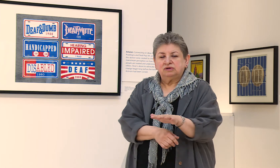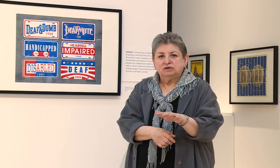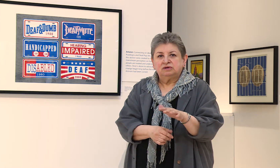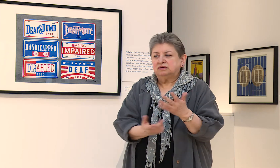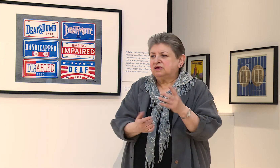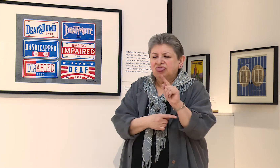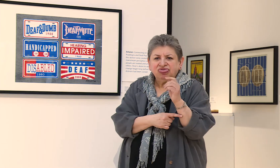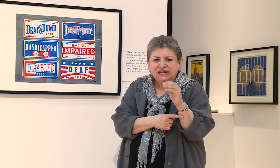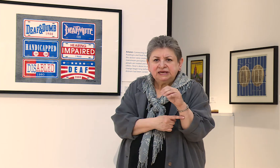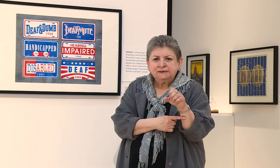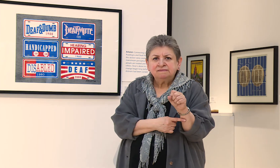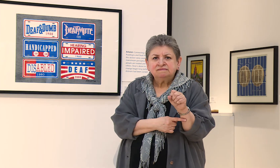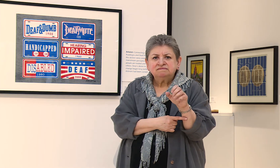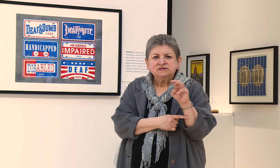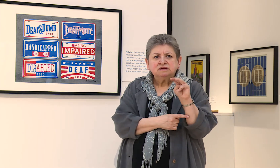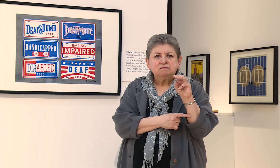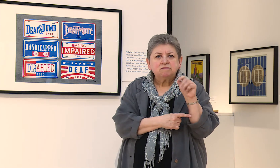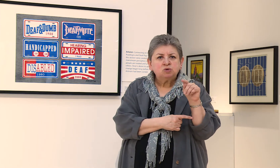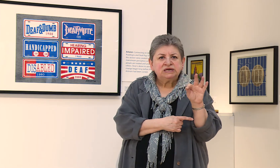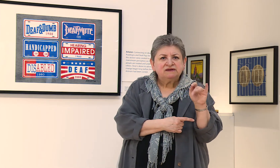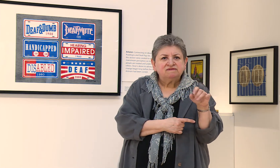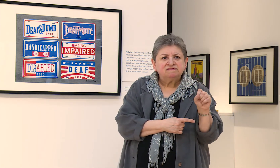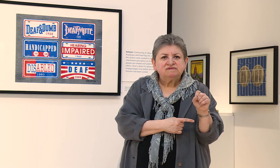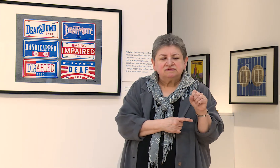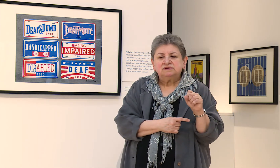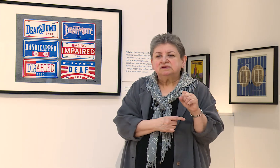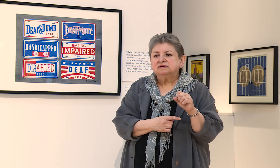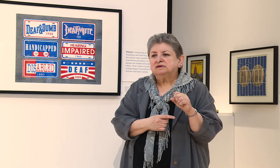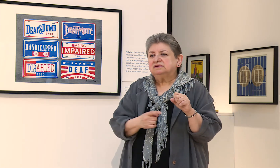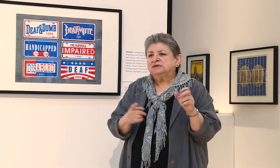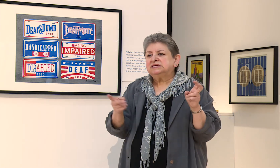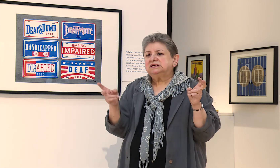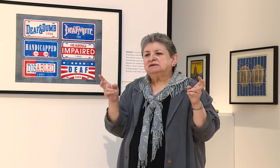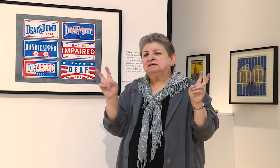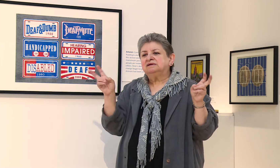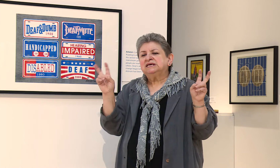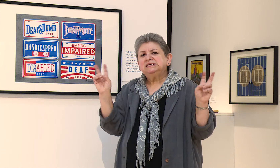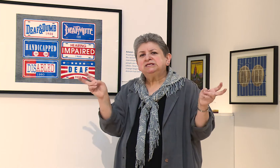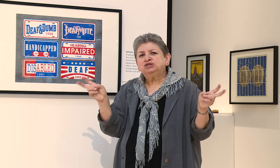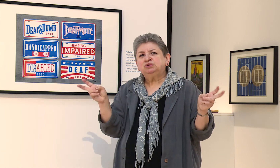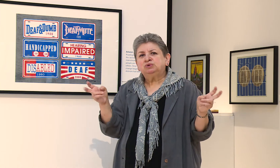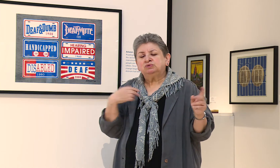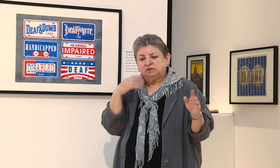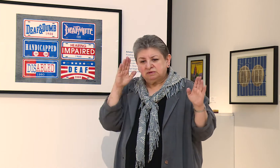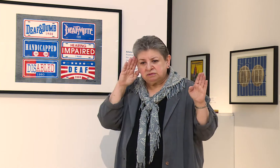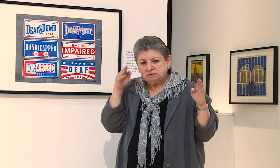is to examine themes and motifs, issues in the Deaf community.